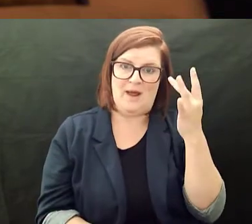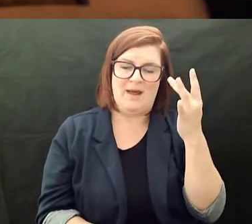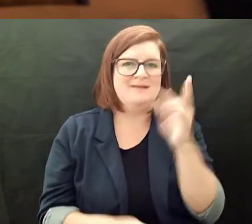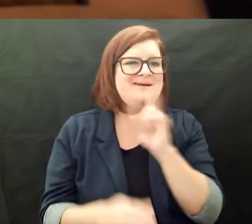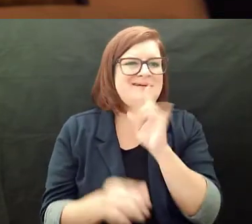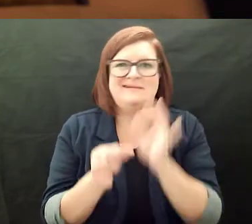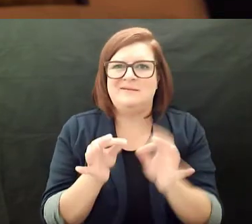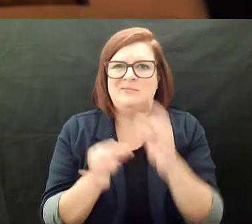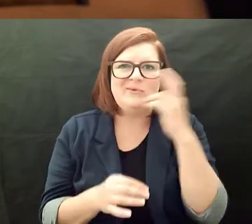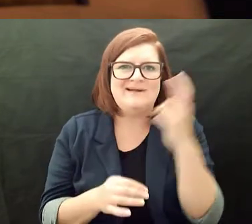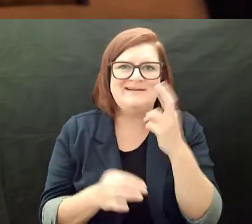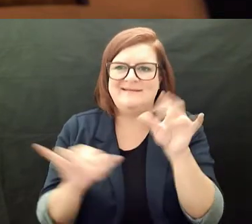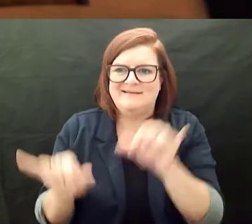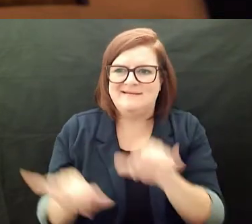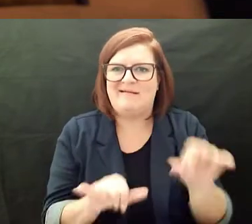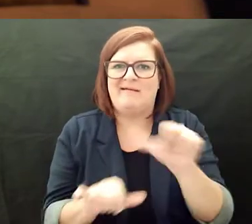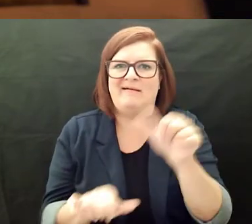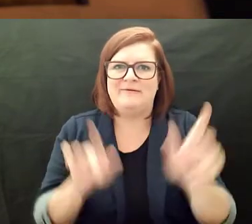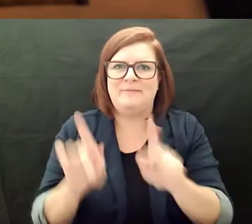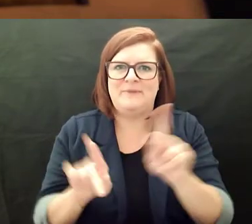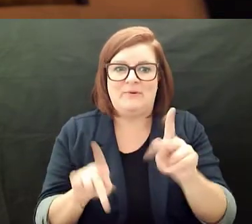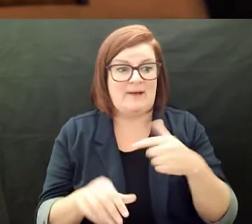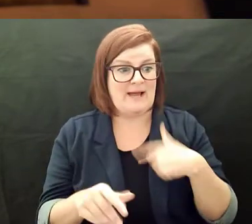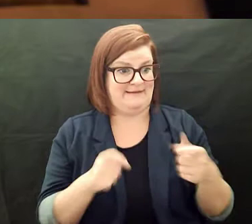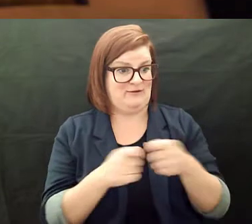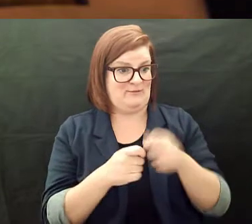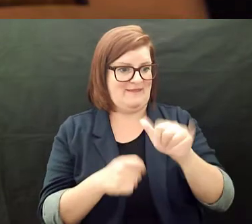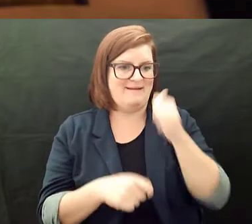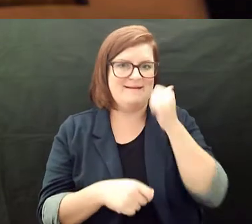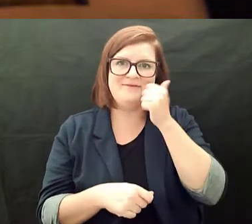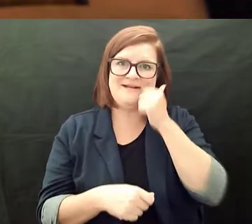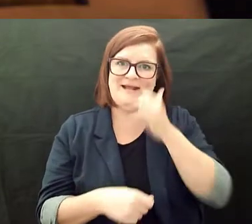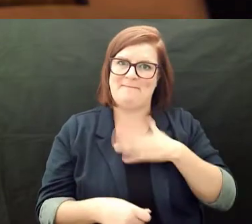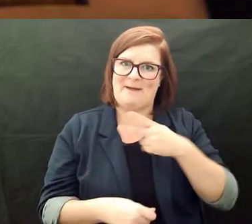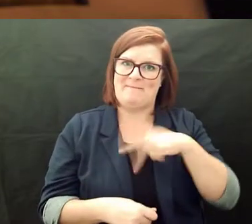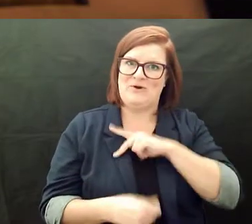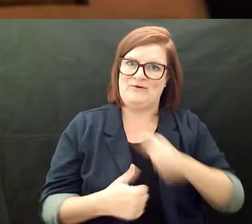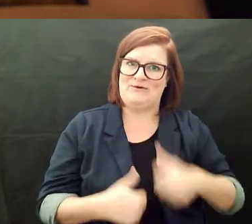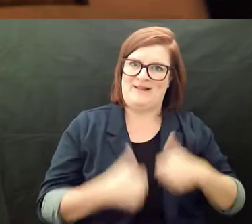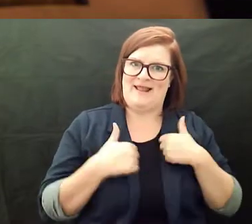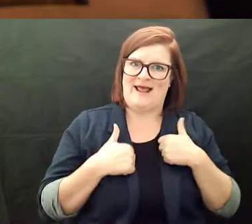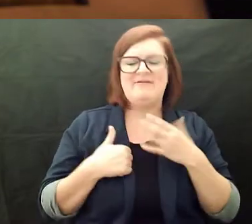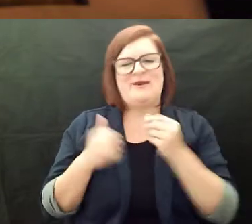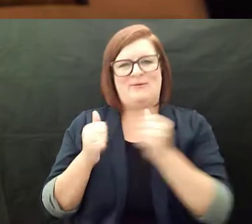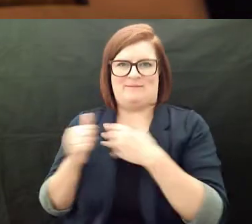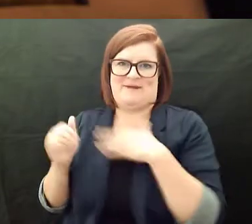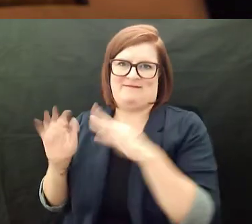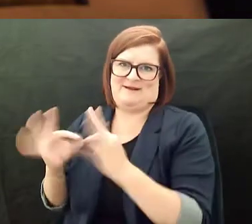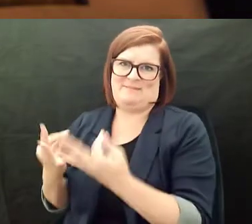are for the simple reasons like everyone else. I deal with it day-to-day in my personal life, as well as family.